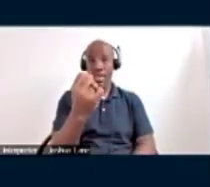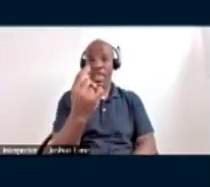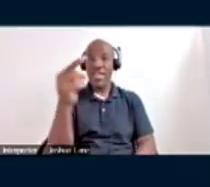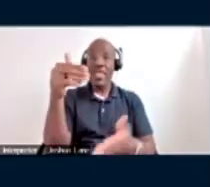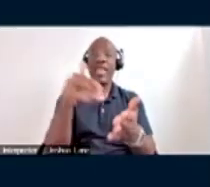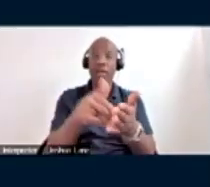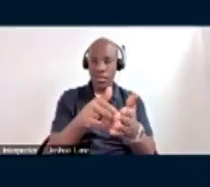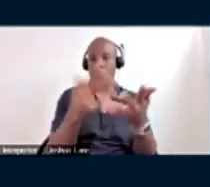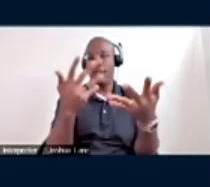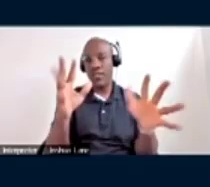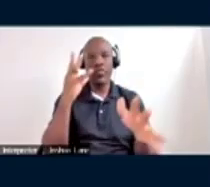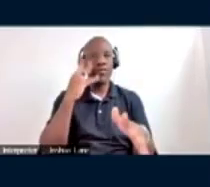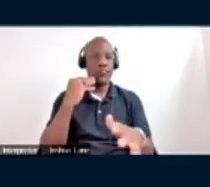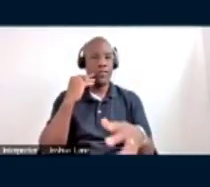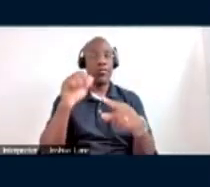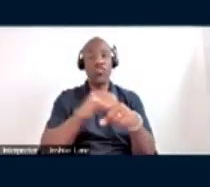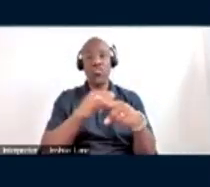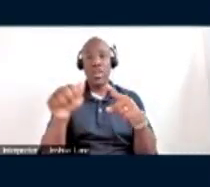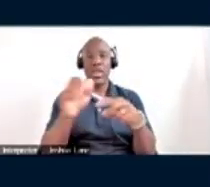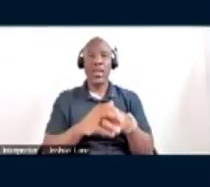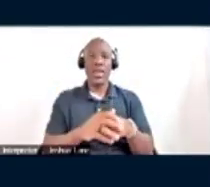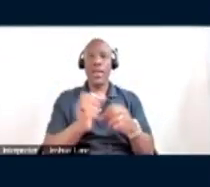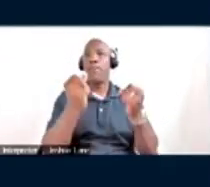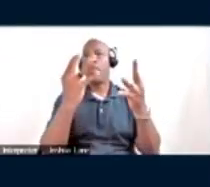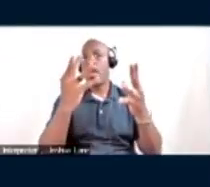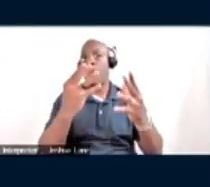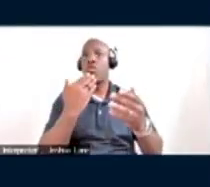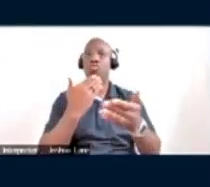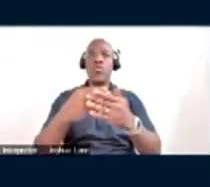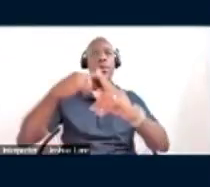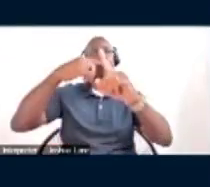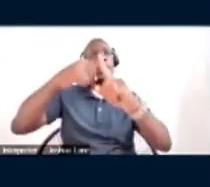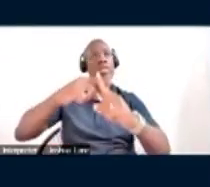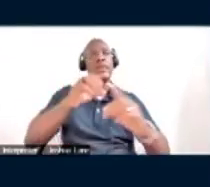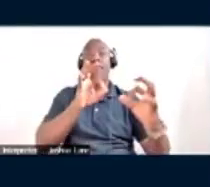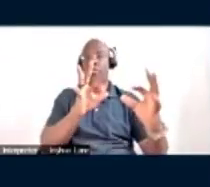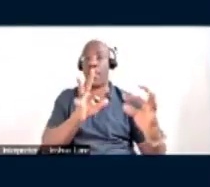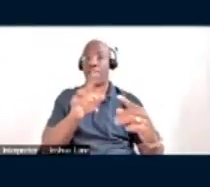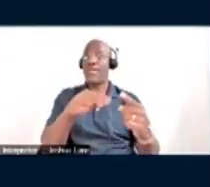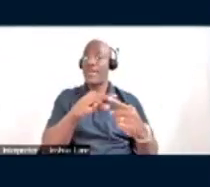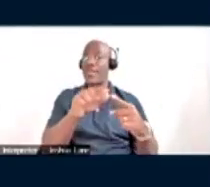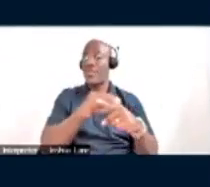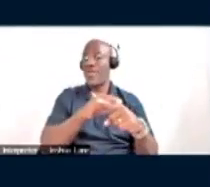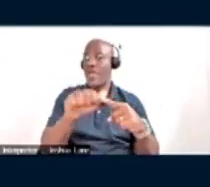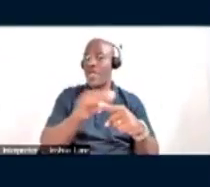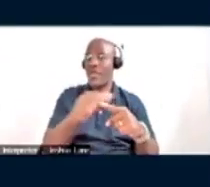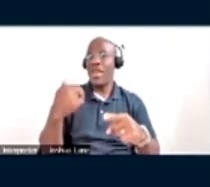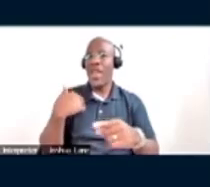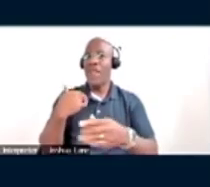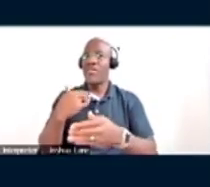The training has been really well received. We get some nice comments and social media.